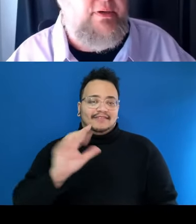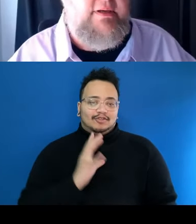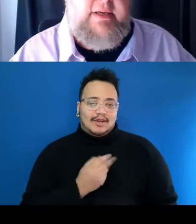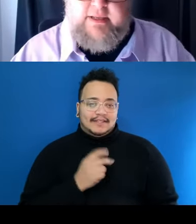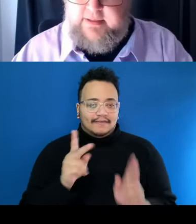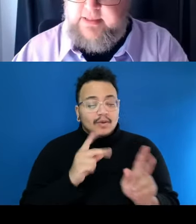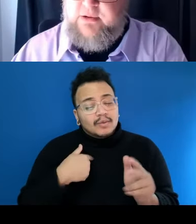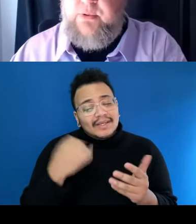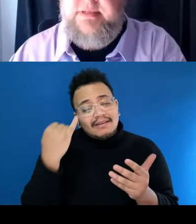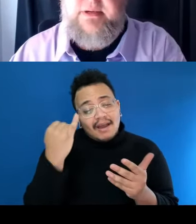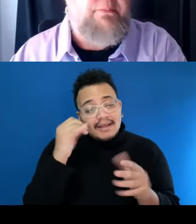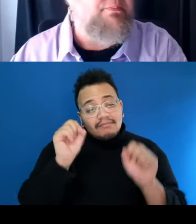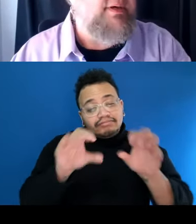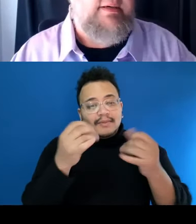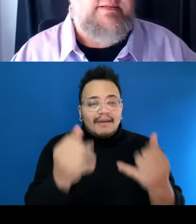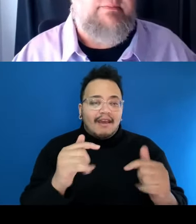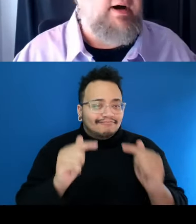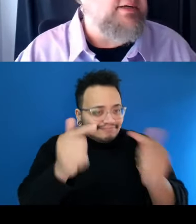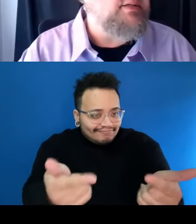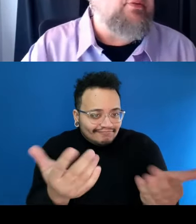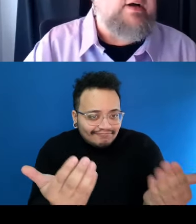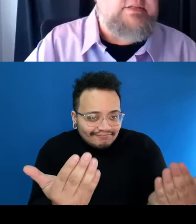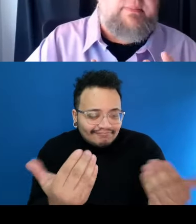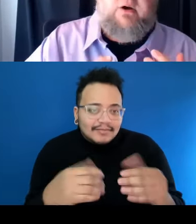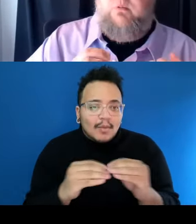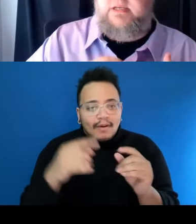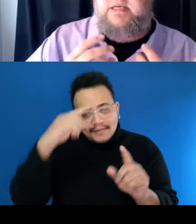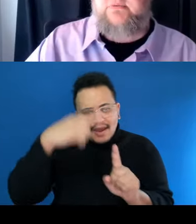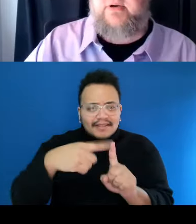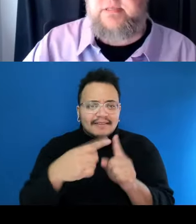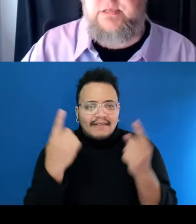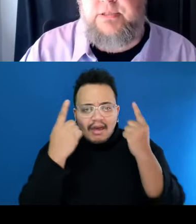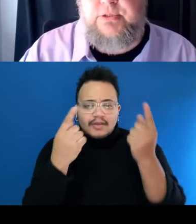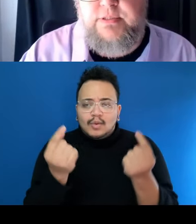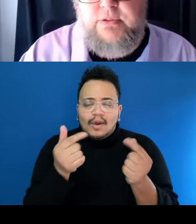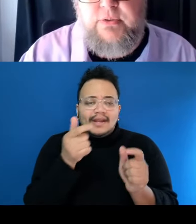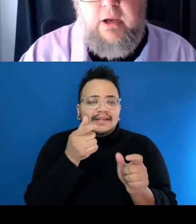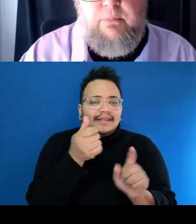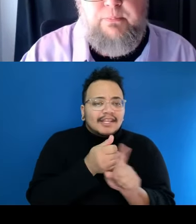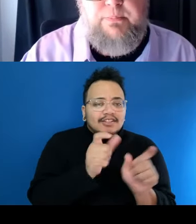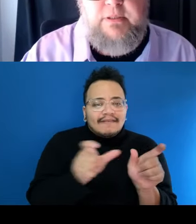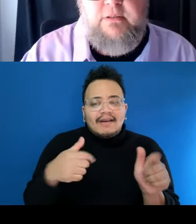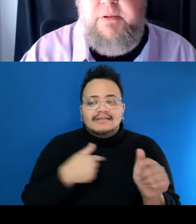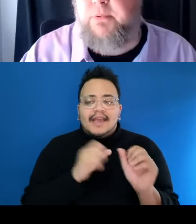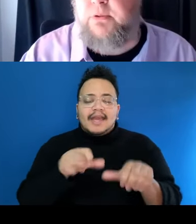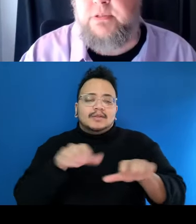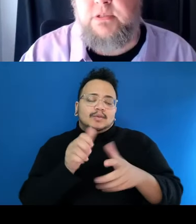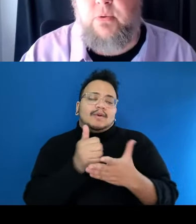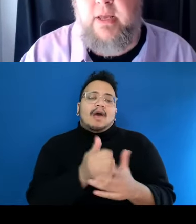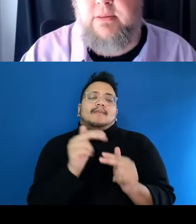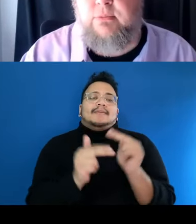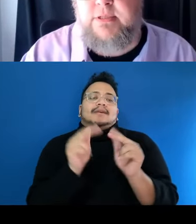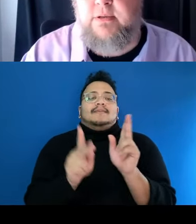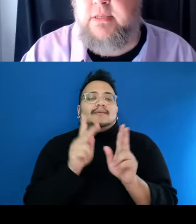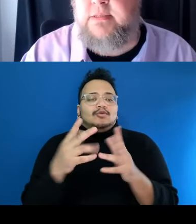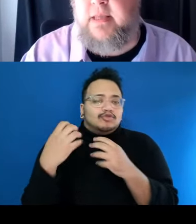but let's end with some positive thoughts, about what each of us can do to help build people's strength, resilience